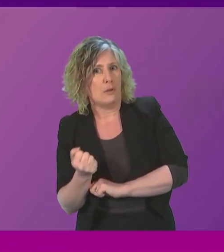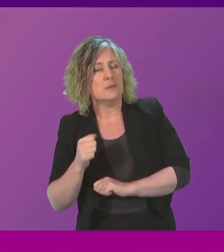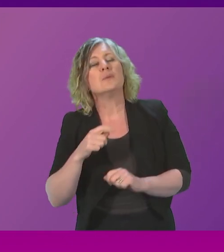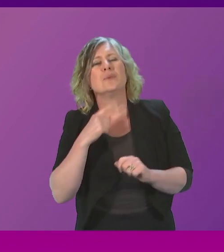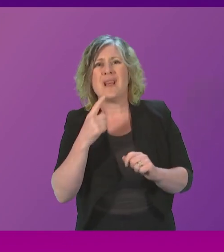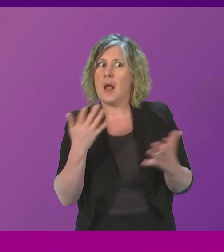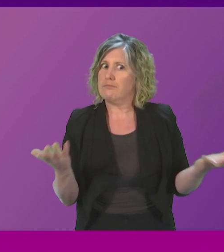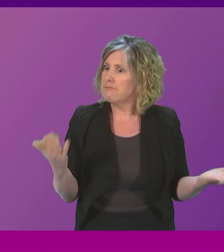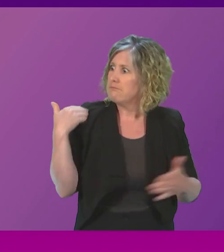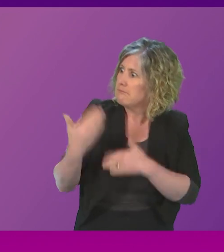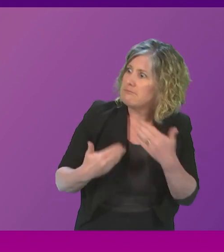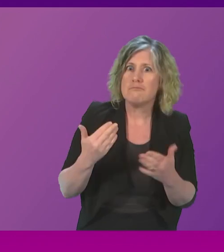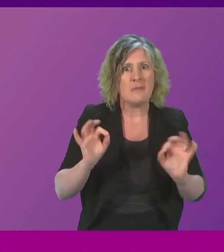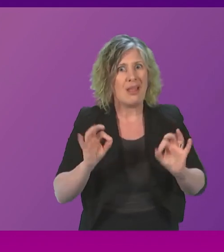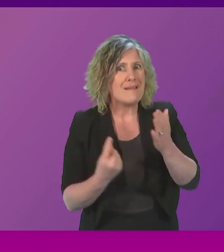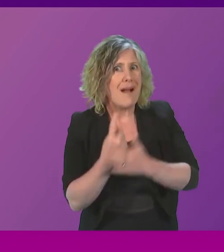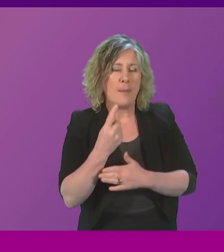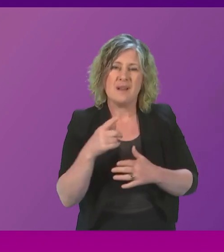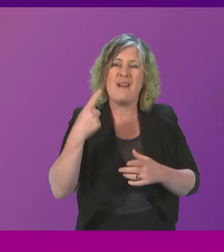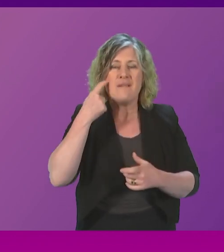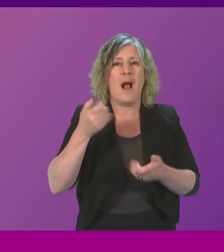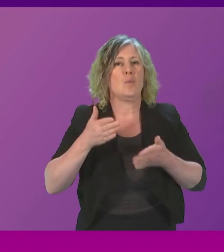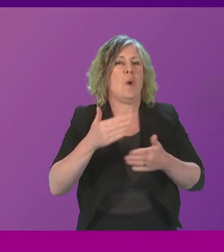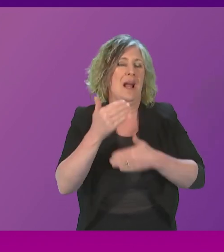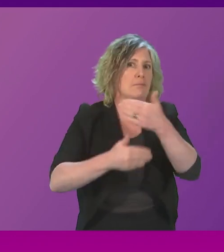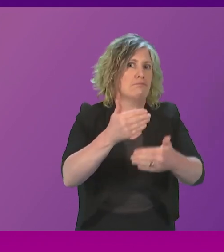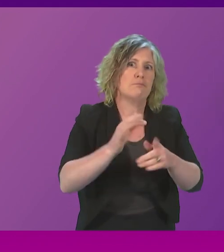constructive way forward?